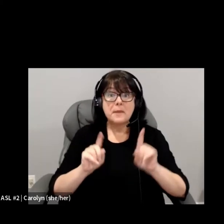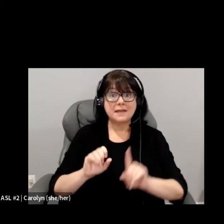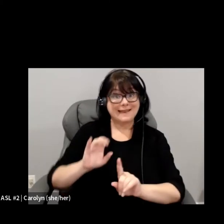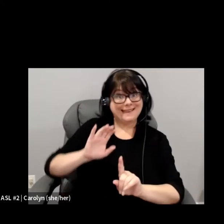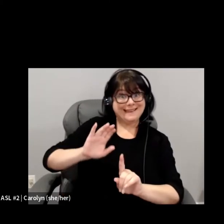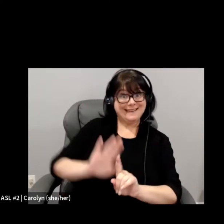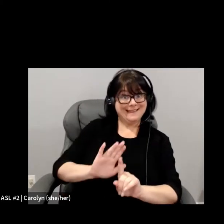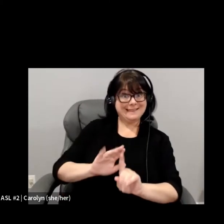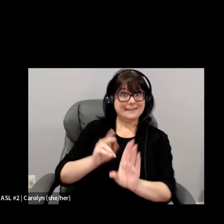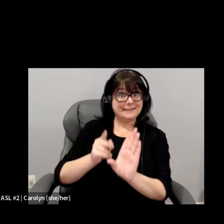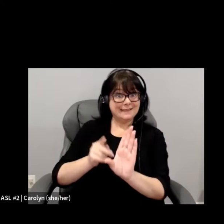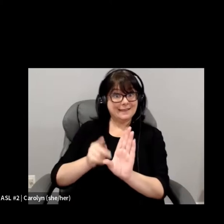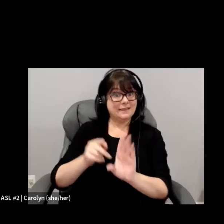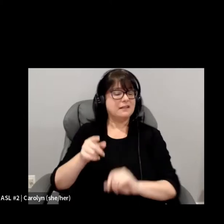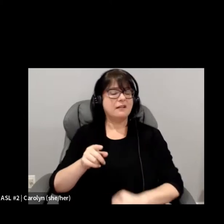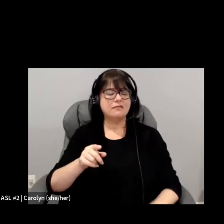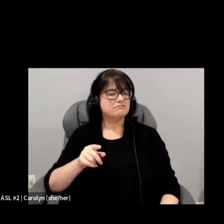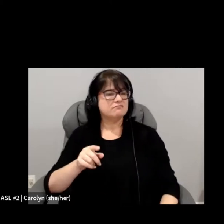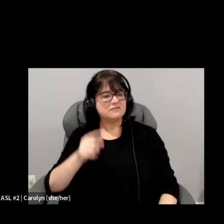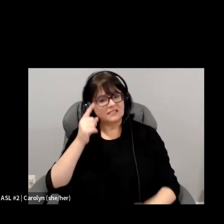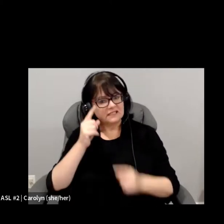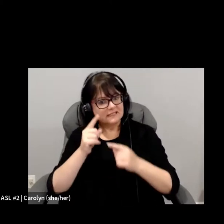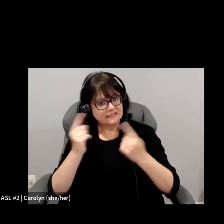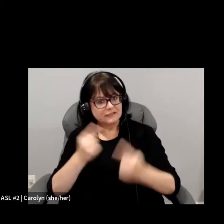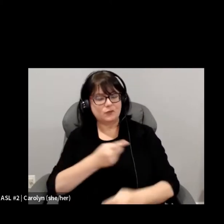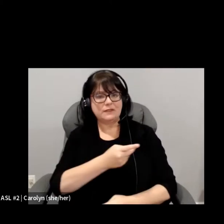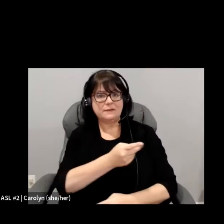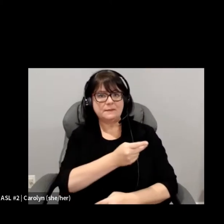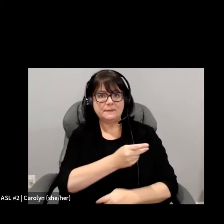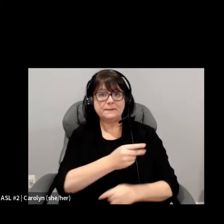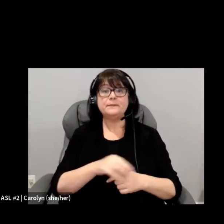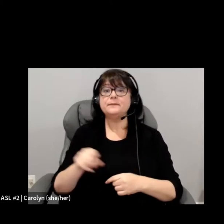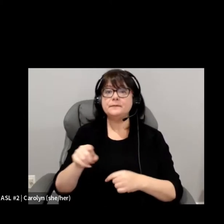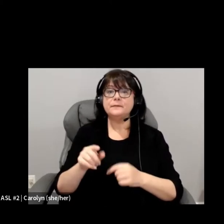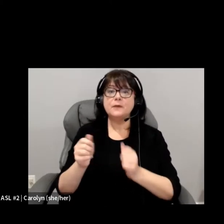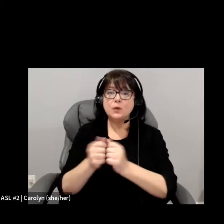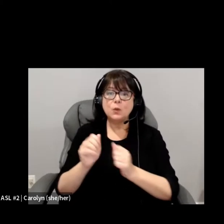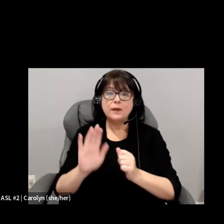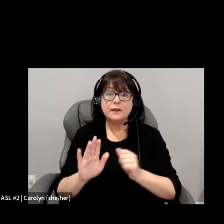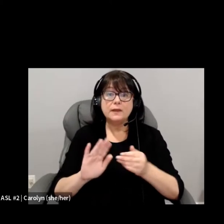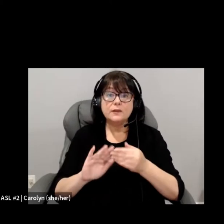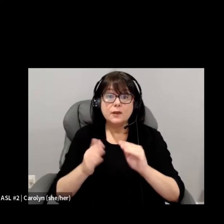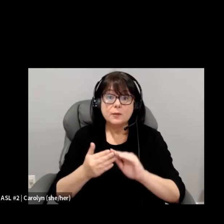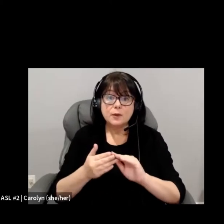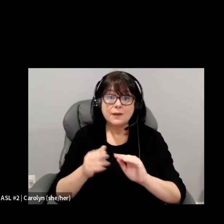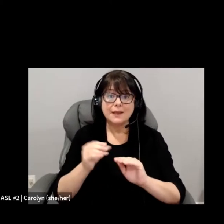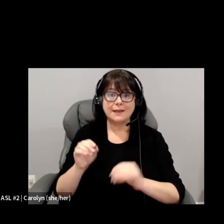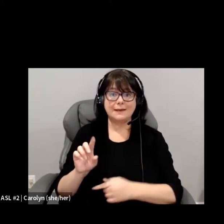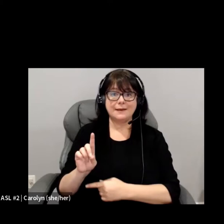OTHERWISE. WITH THE HELP OF JUSTIN'S COMMUNITY, DAVID BAKER, WHO ROB POINTED OUT EXECUTIVE DIRECTOR